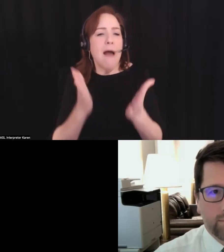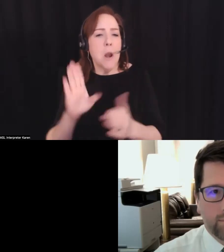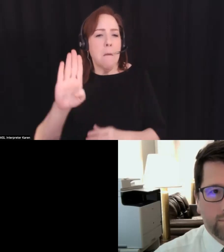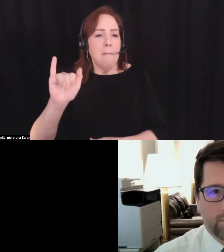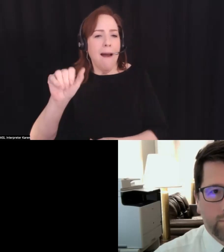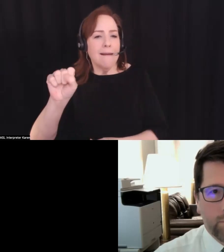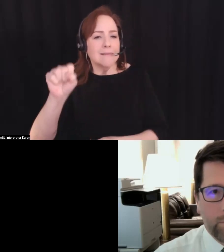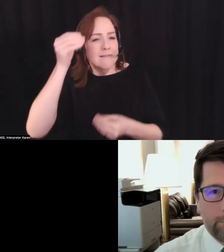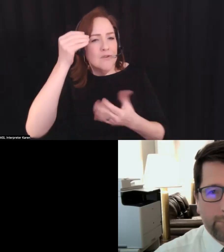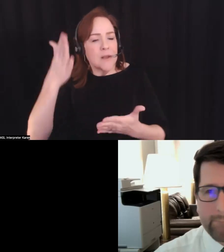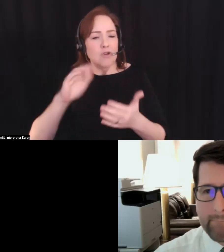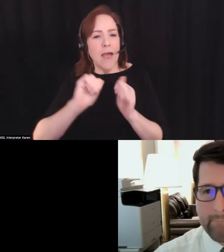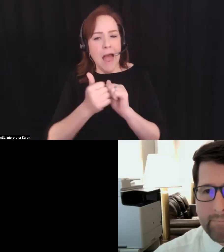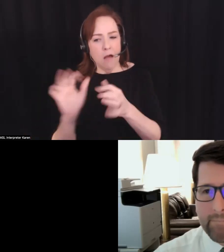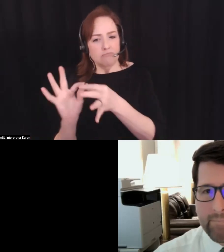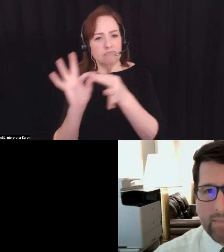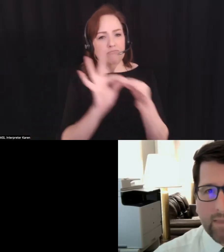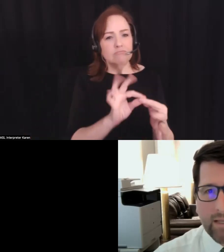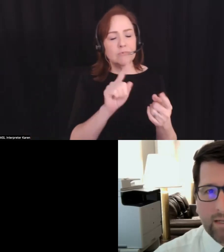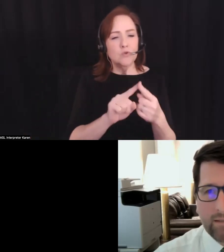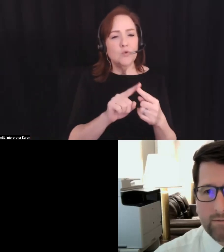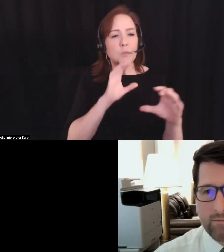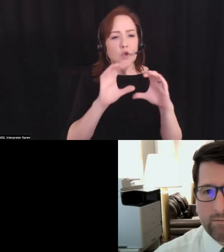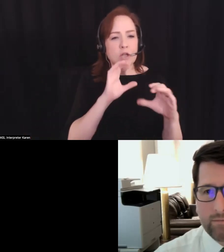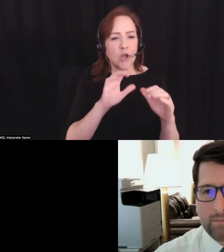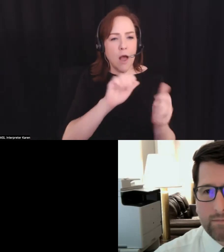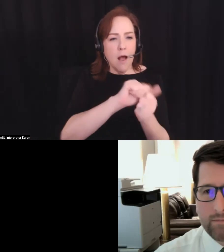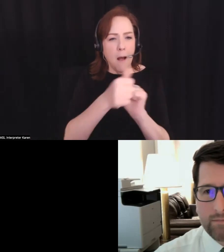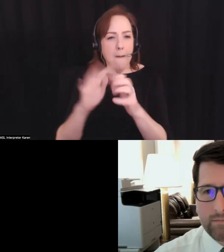to providing communication accommodations and that you know to really show that it really is